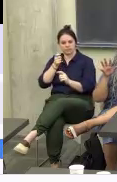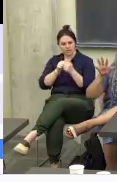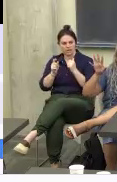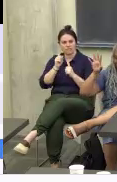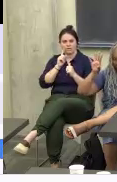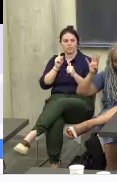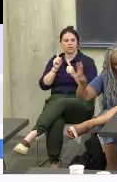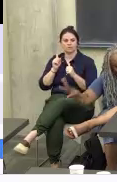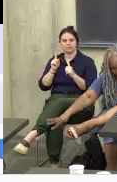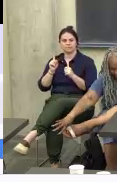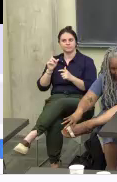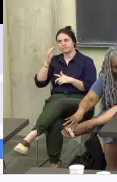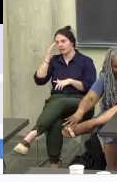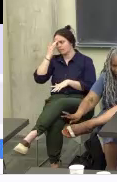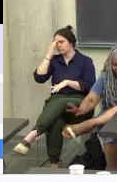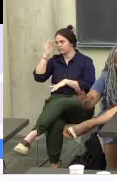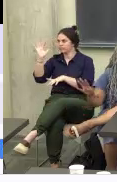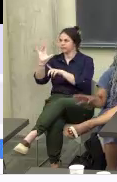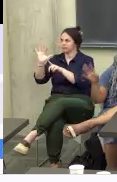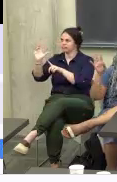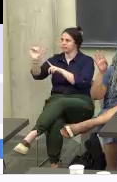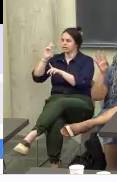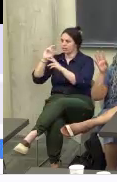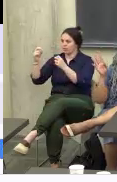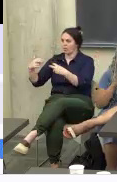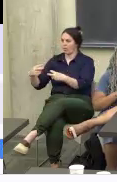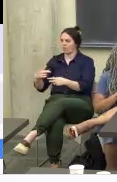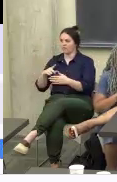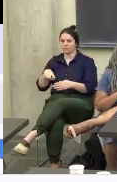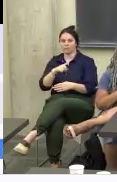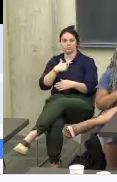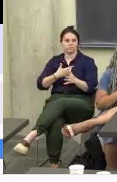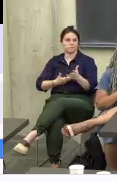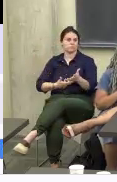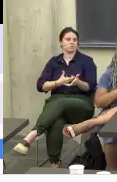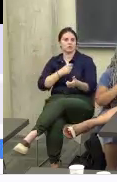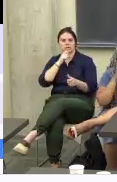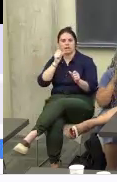are you know like brilliant at the code to those who are not able to communicate